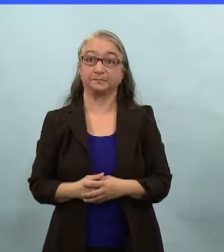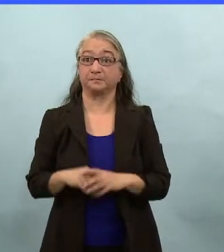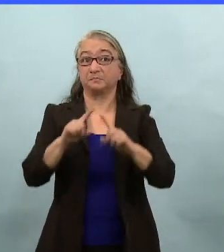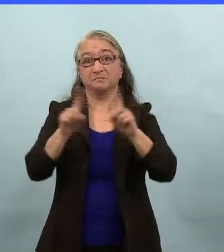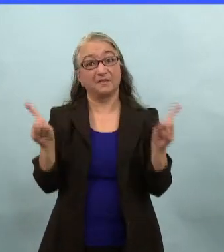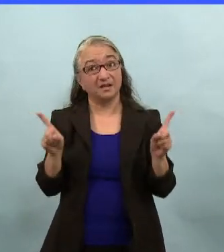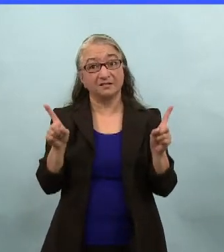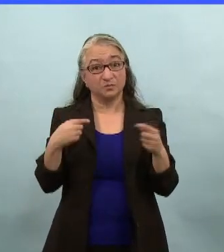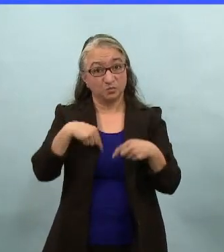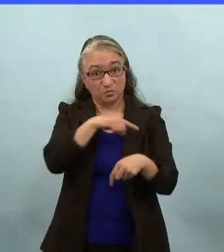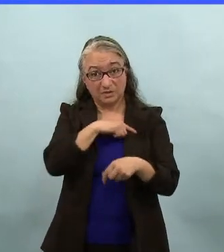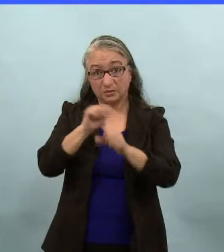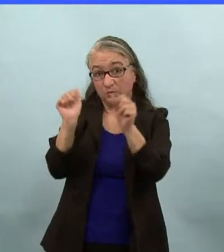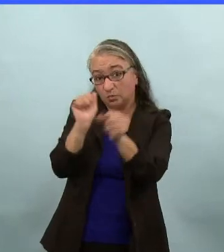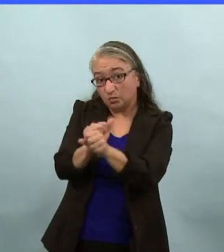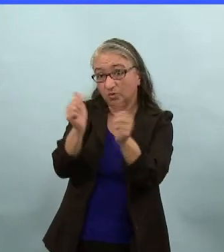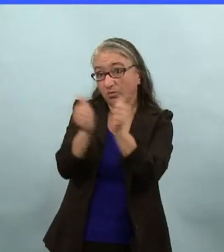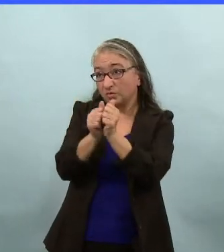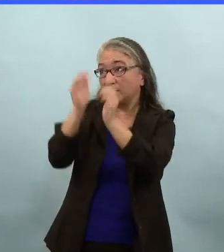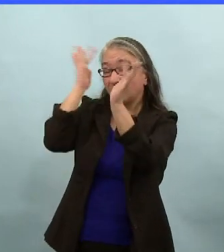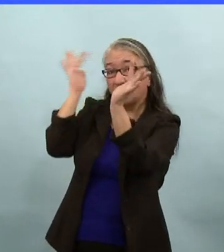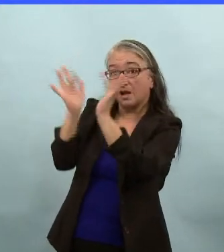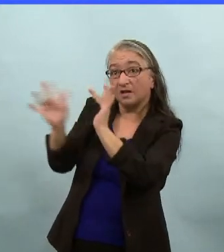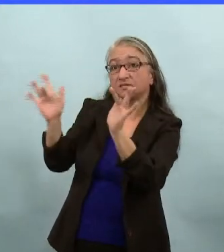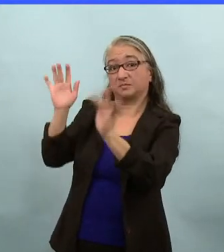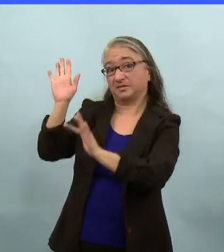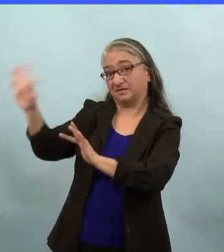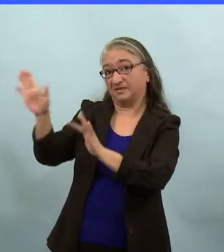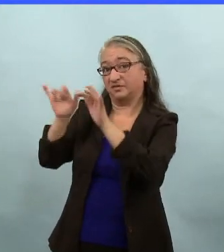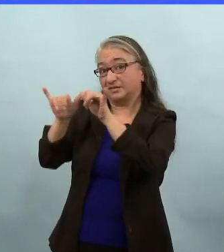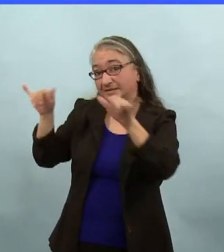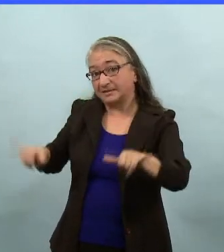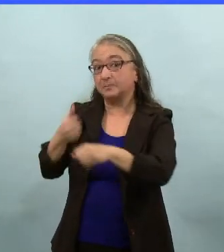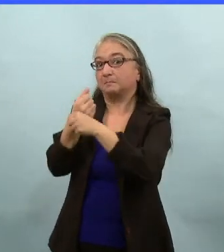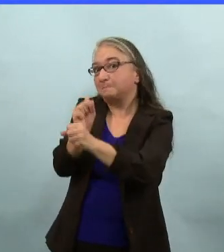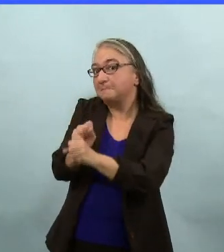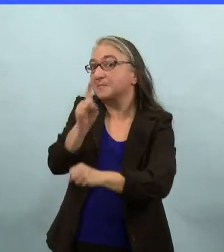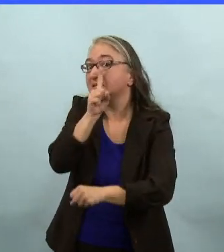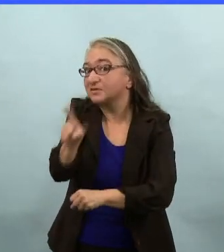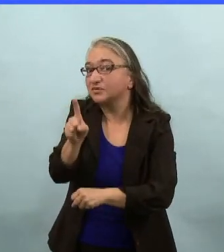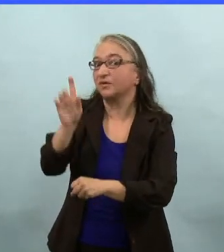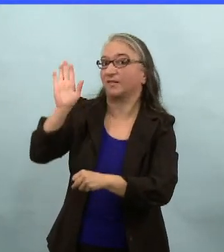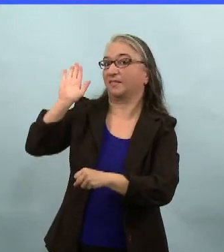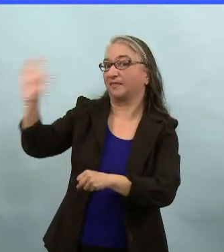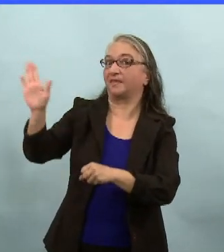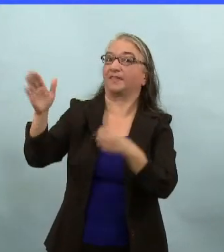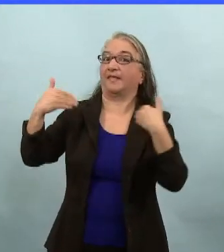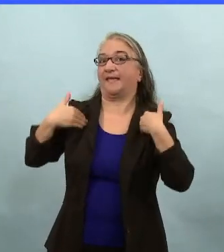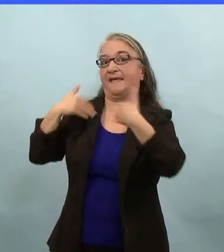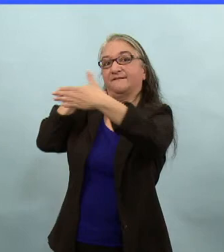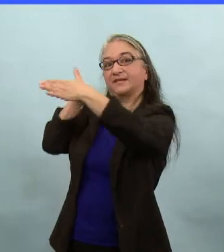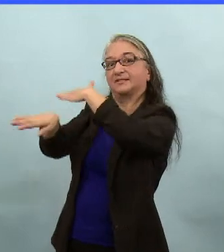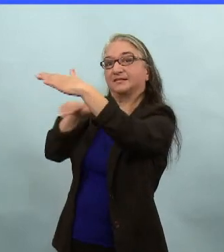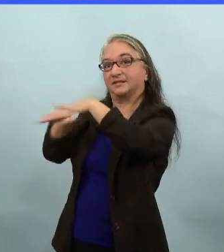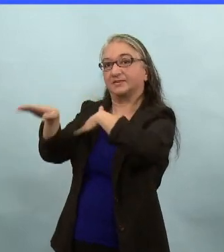leaders to ensure that manitobans have access to the care that they need in our hospitals we are